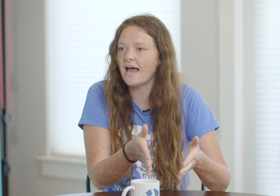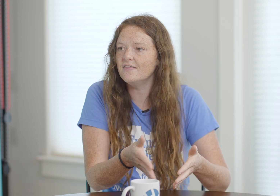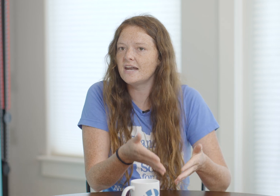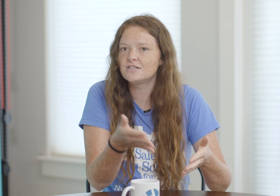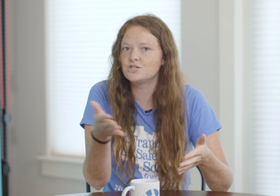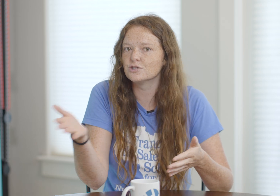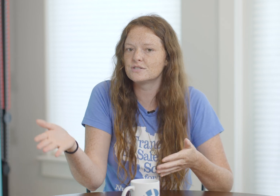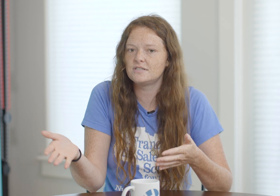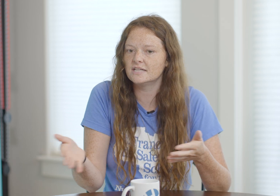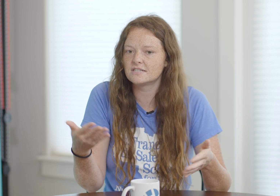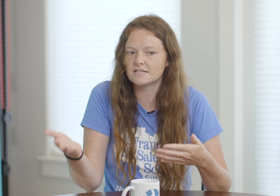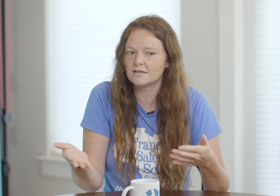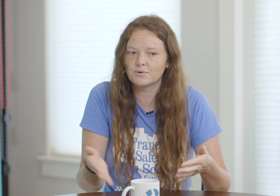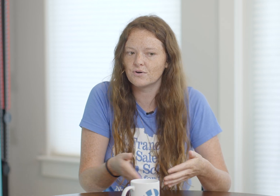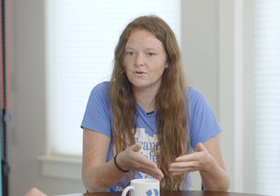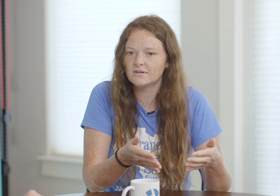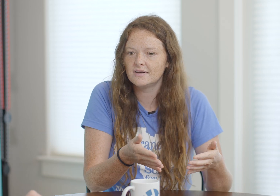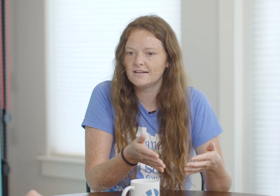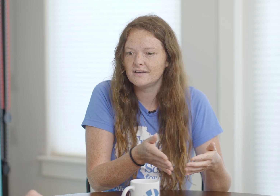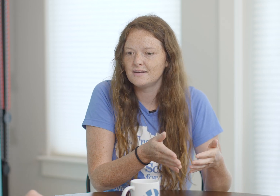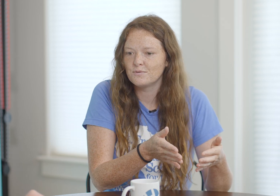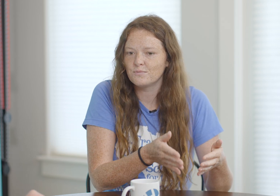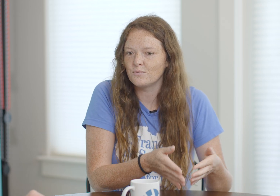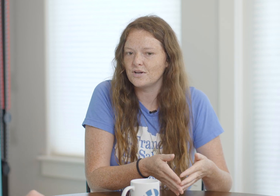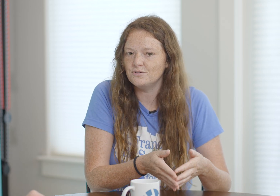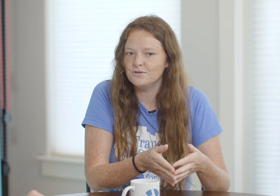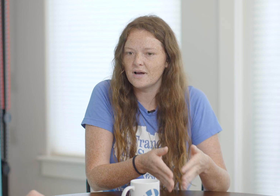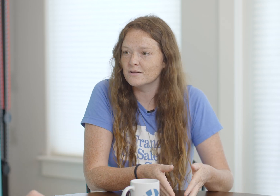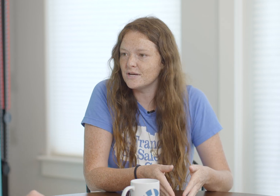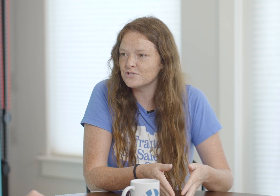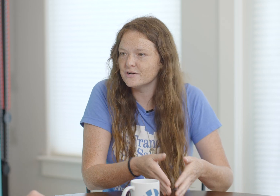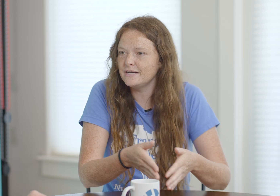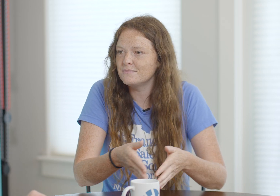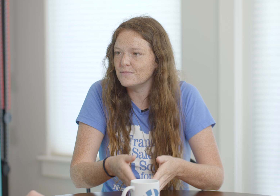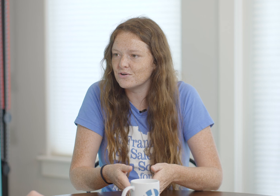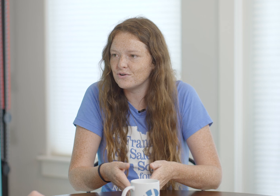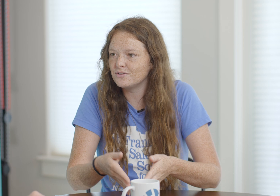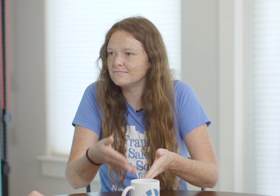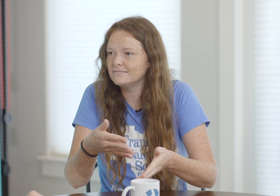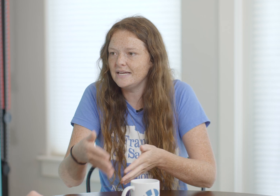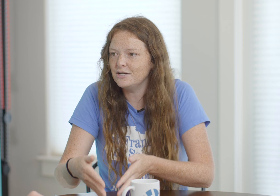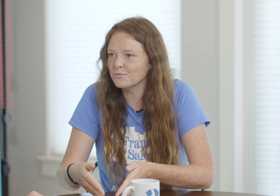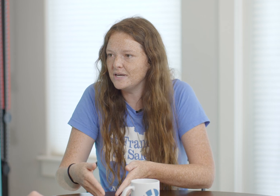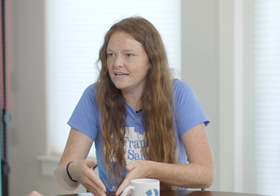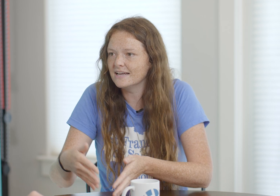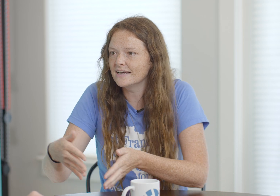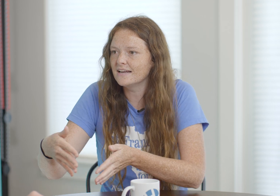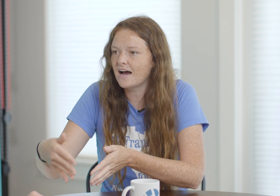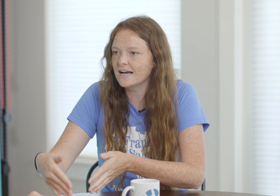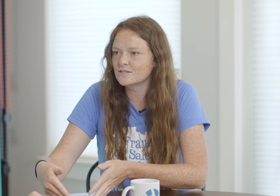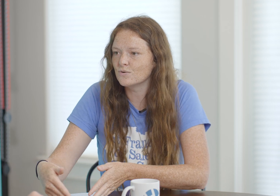And then it's your it's the typical. What do you do? Elementary, middle, intermediate, high school.